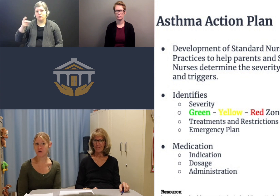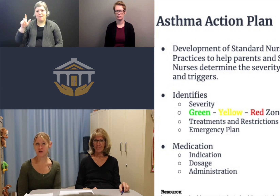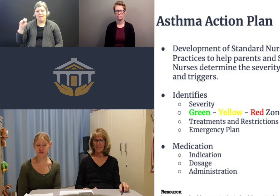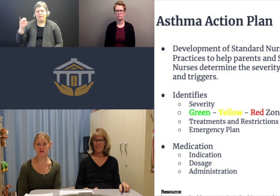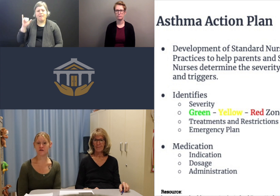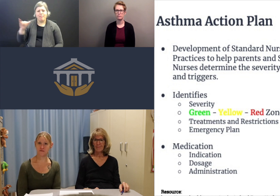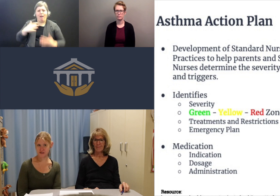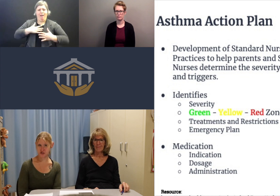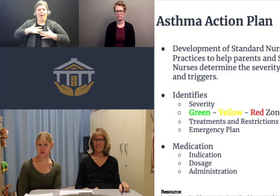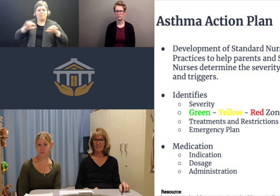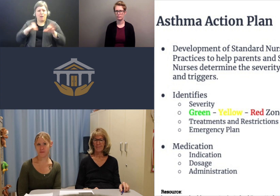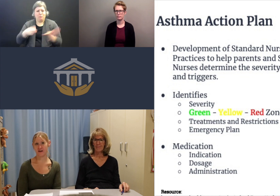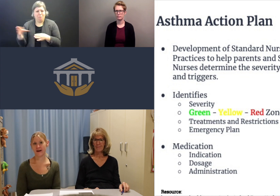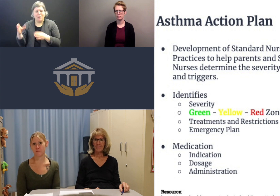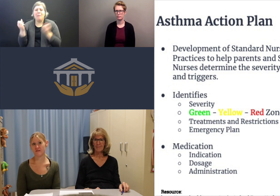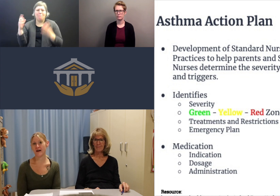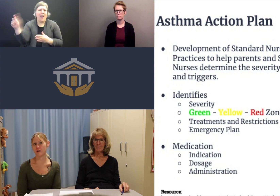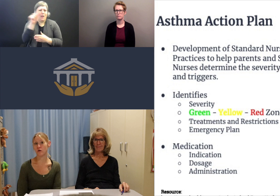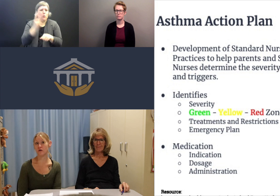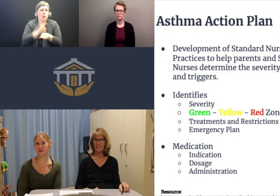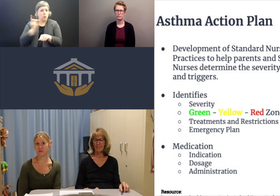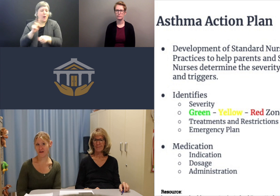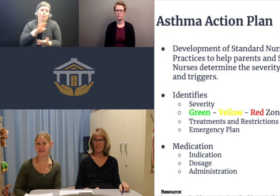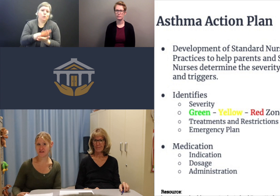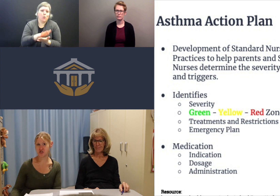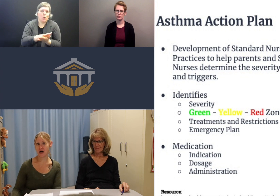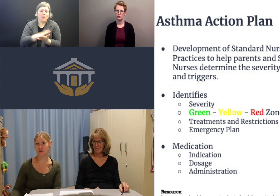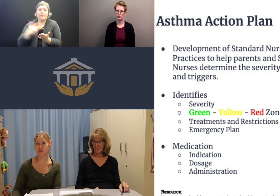which, you know, your physician or primary care provider will provide to the child